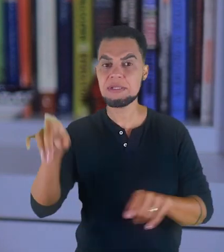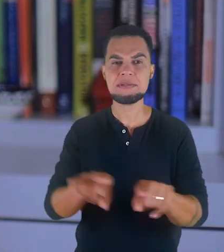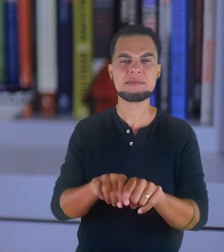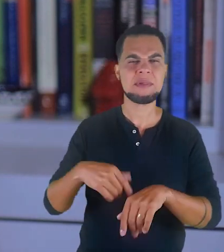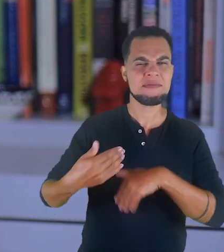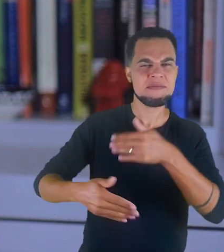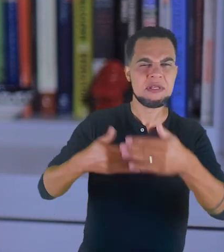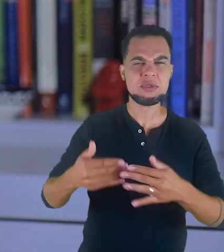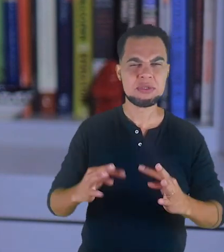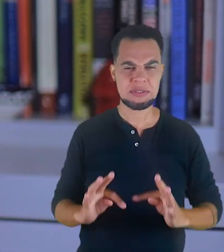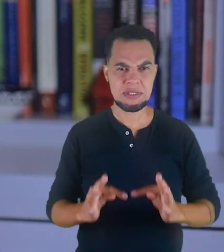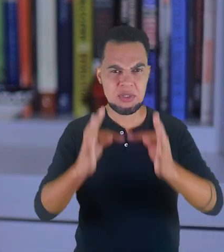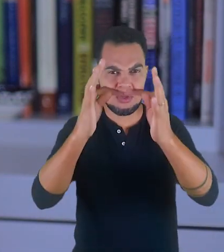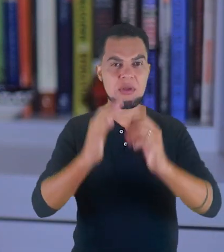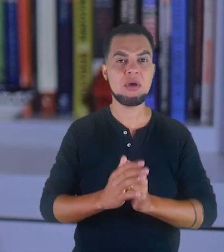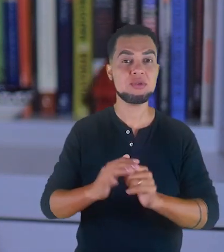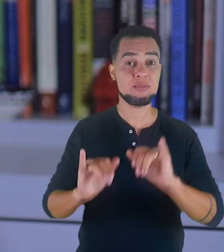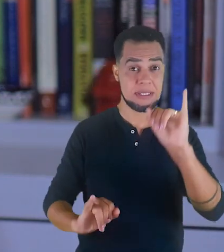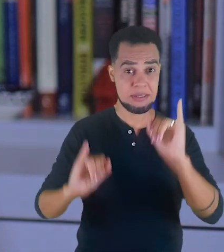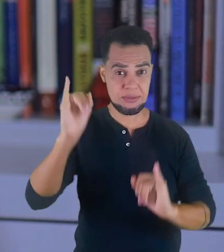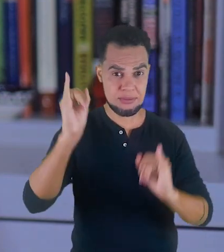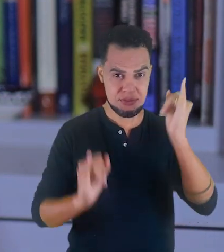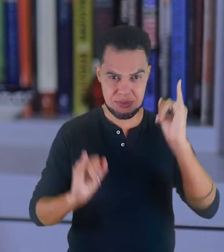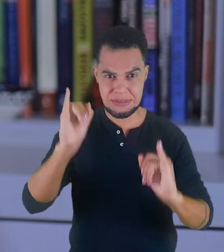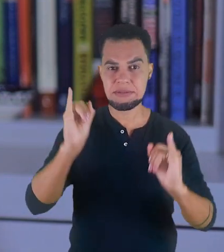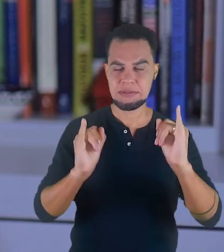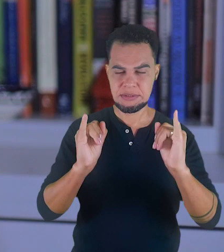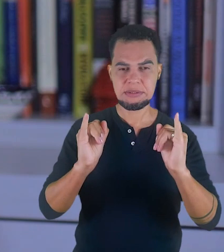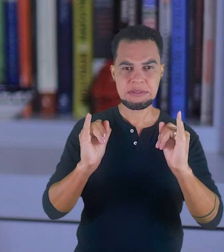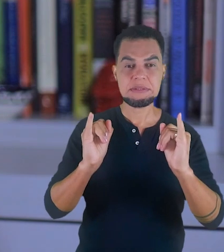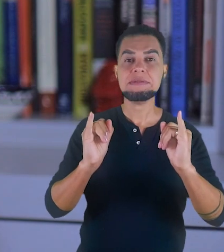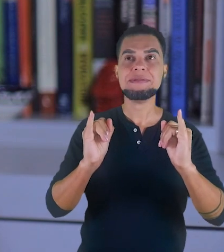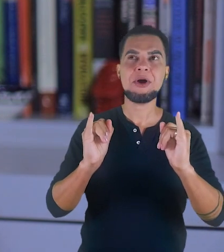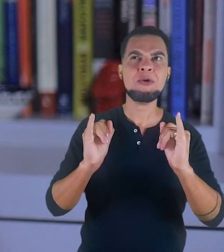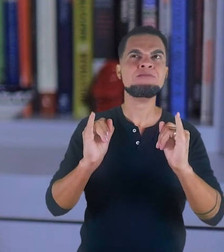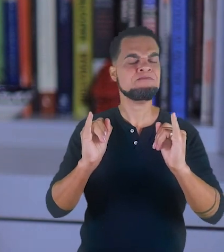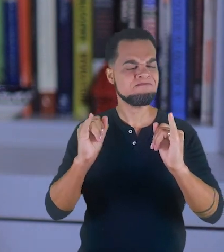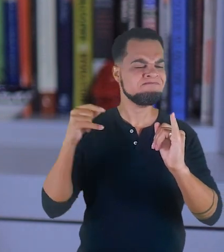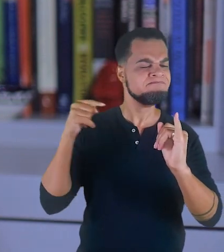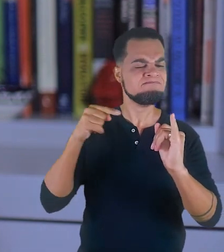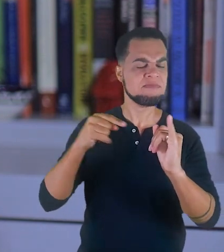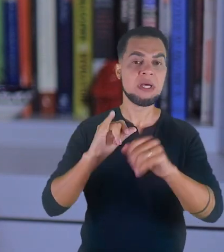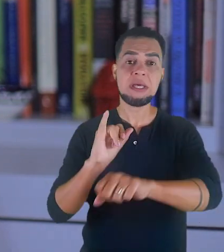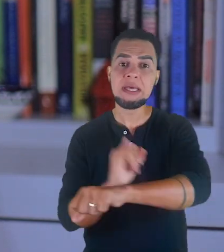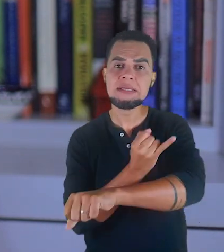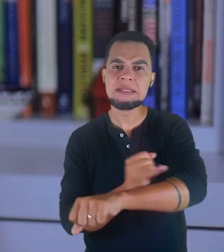but also technological advances and a strategic industrialization